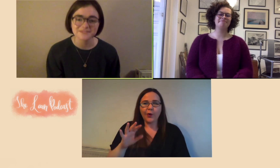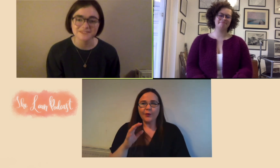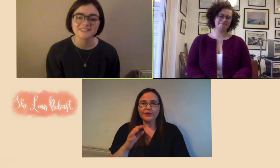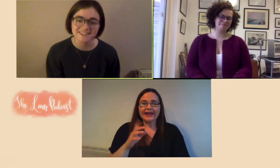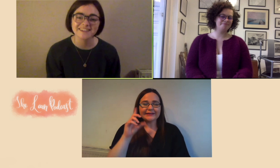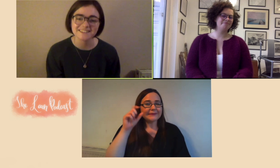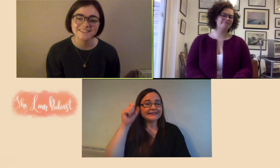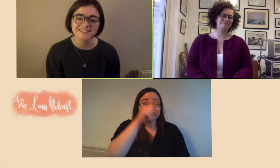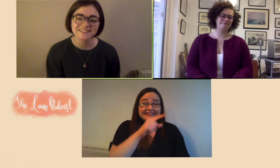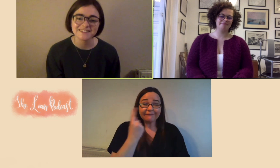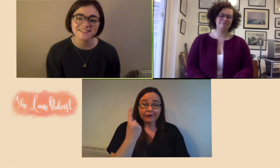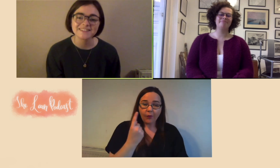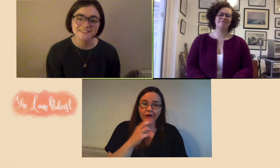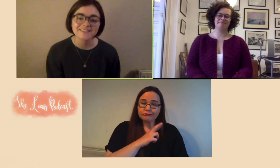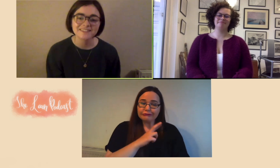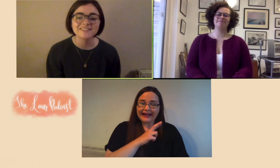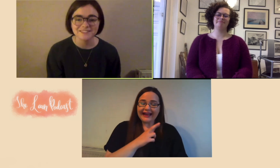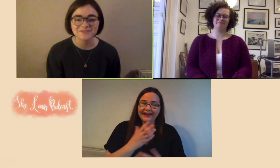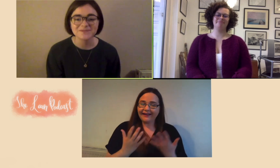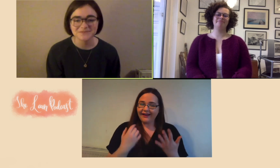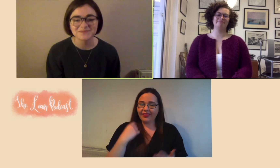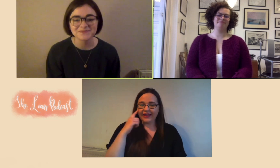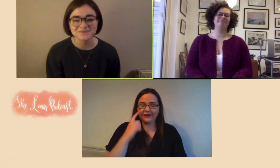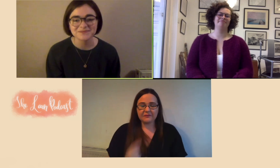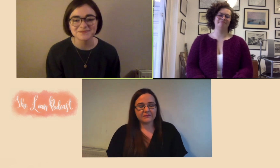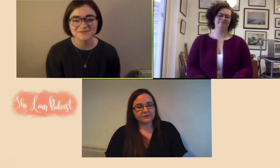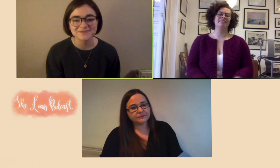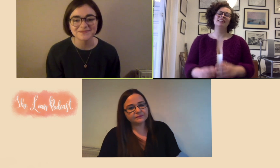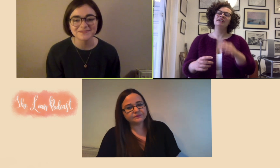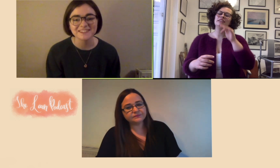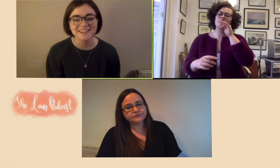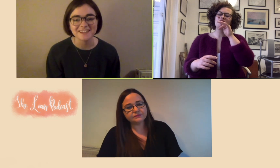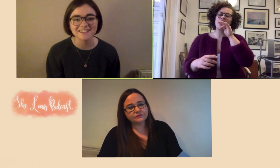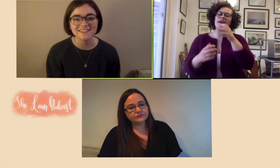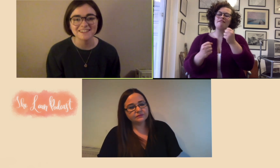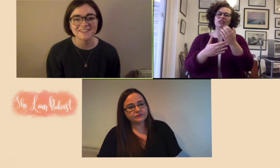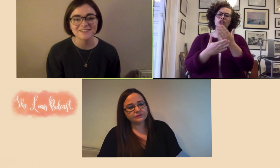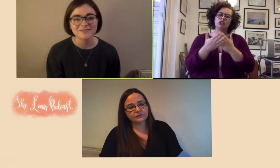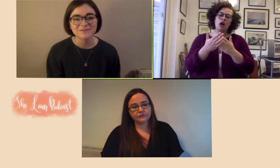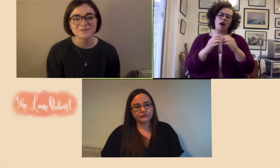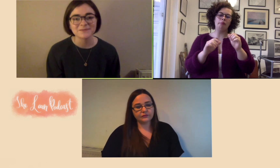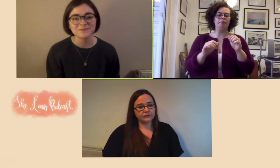when I'm in a meeting, those things aren't possible. So it's really difficult one. Yeah, I think.